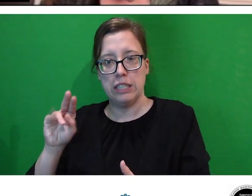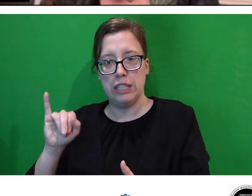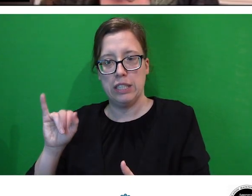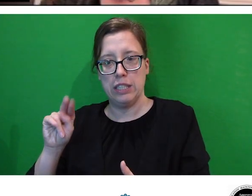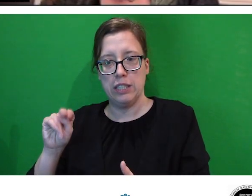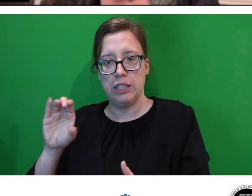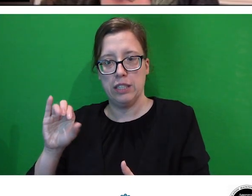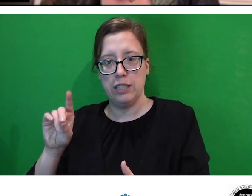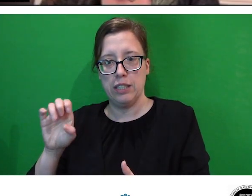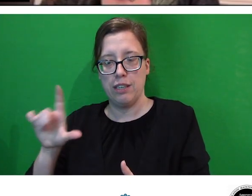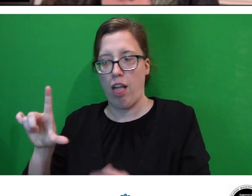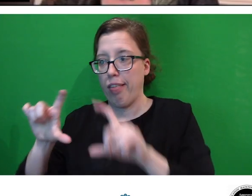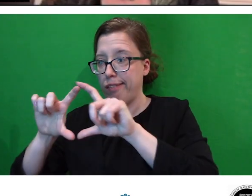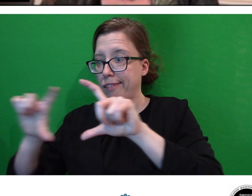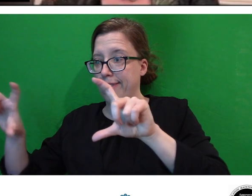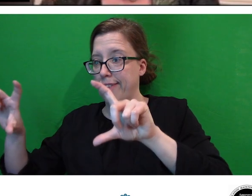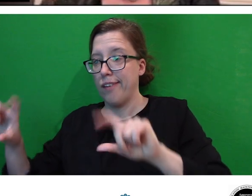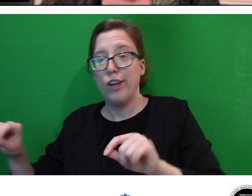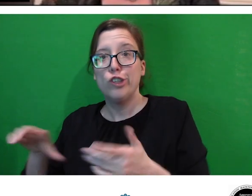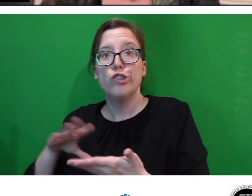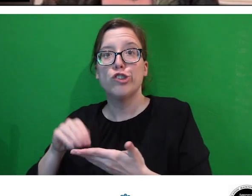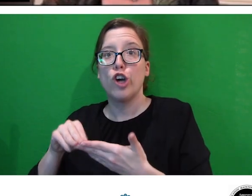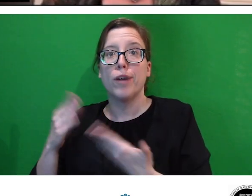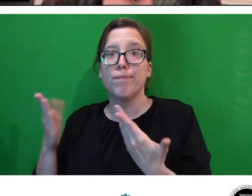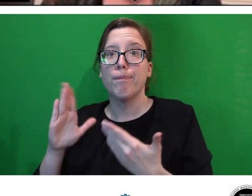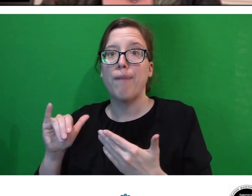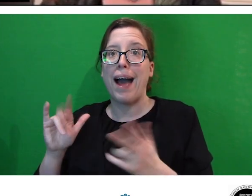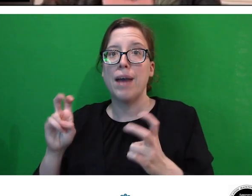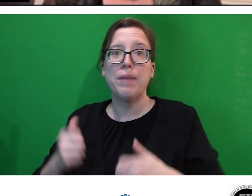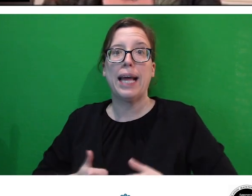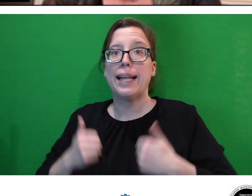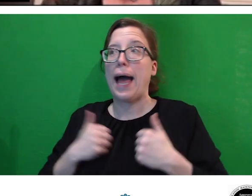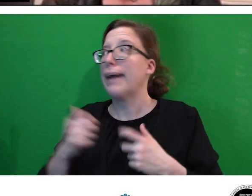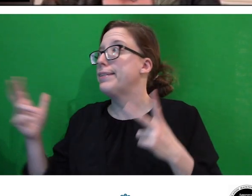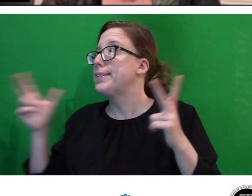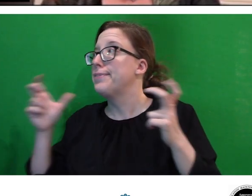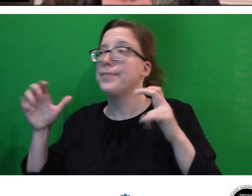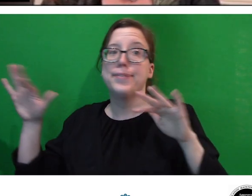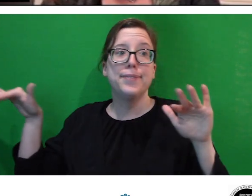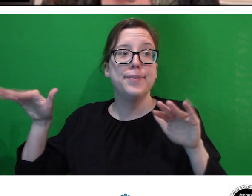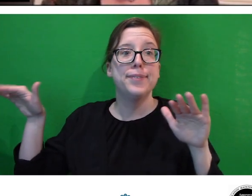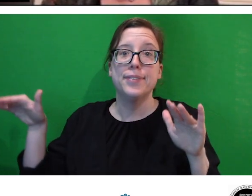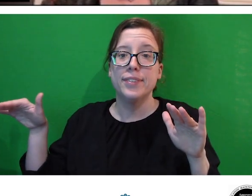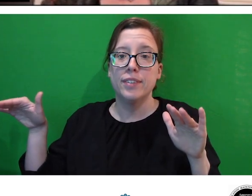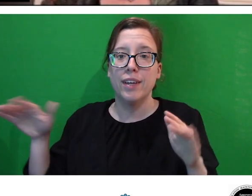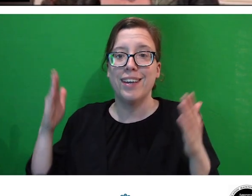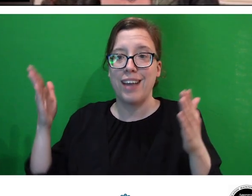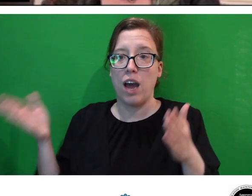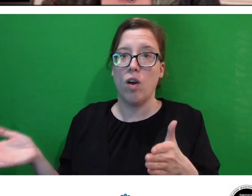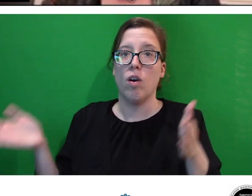that's the next larger amount of learning. But mostly, it's incidental.